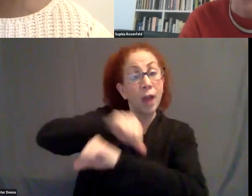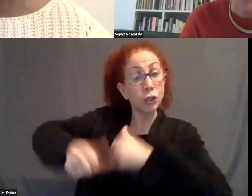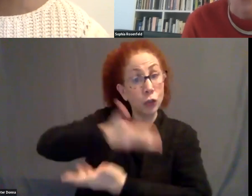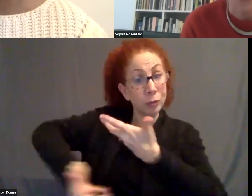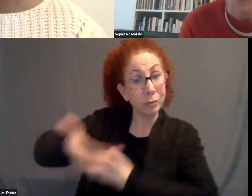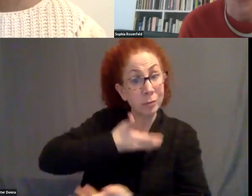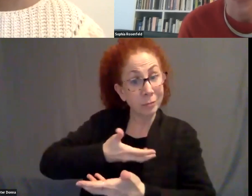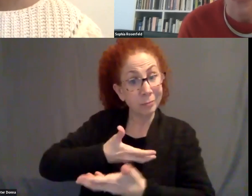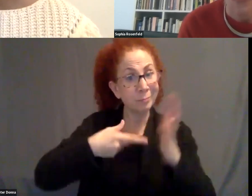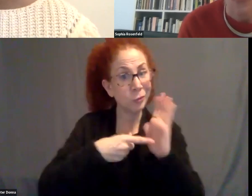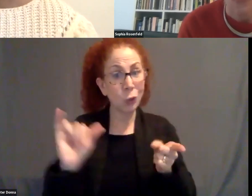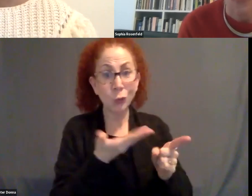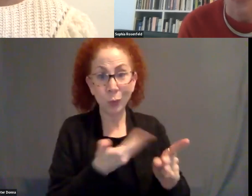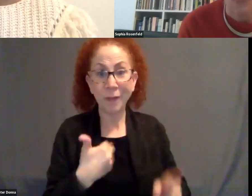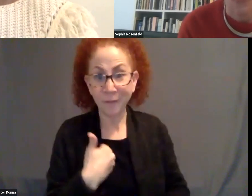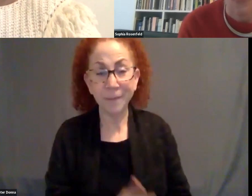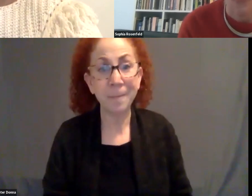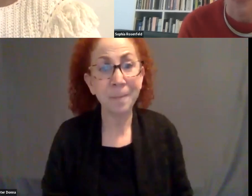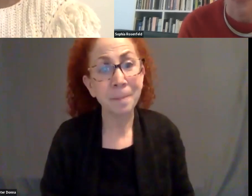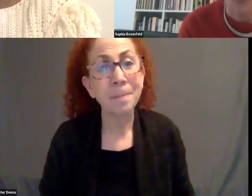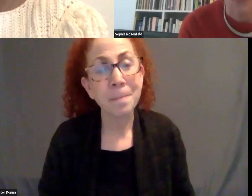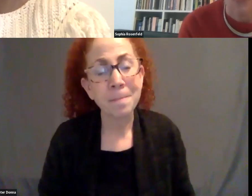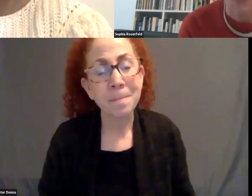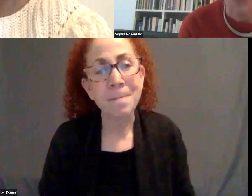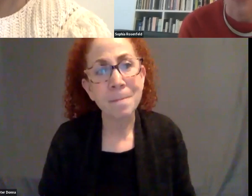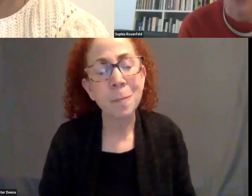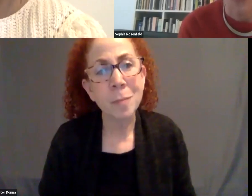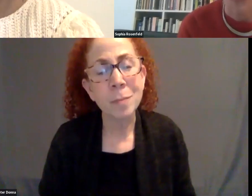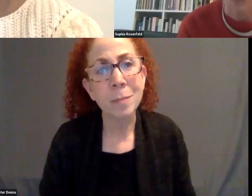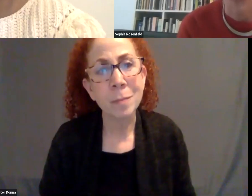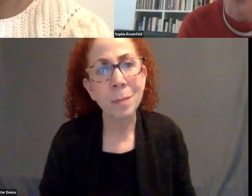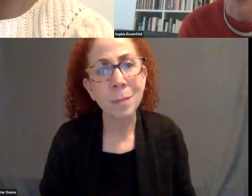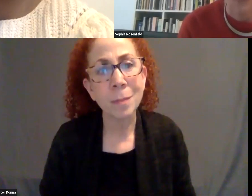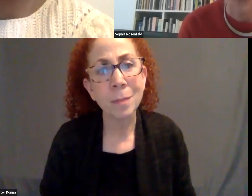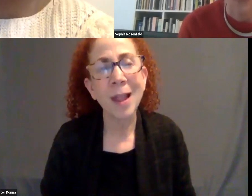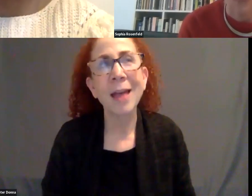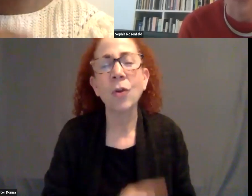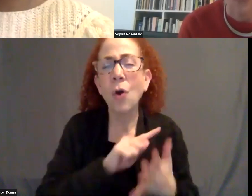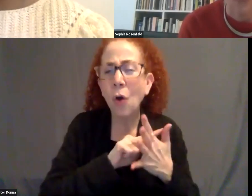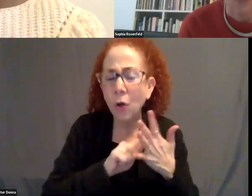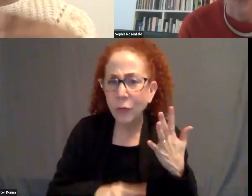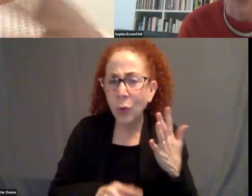And I think both of those qualities,